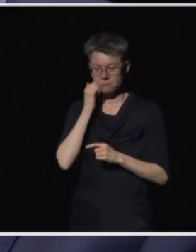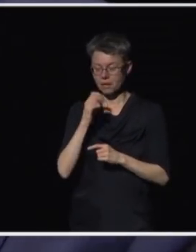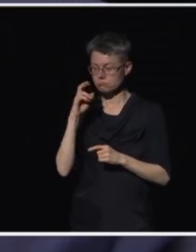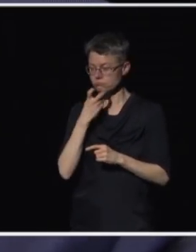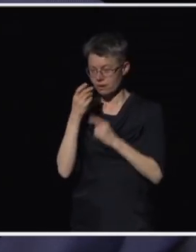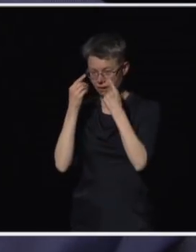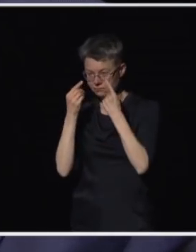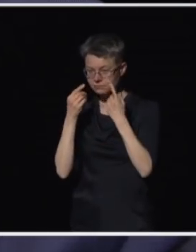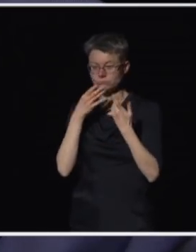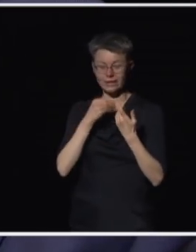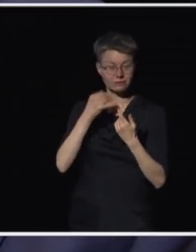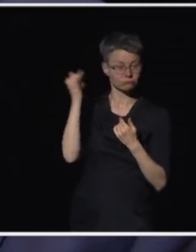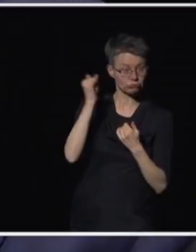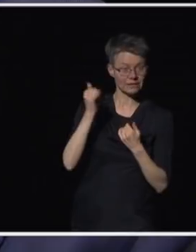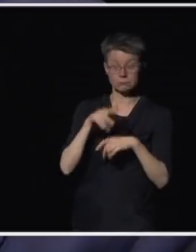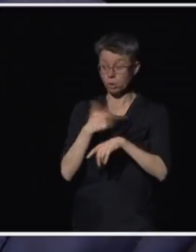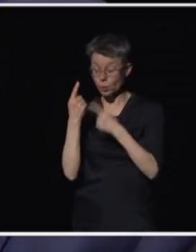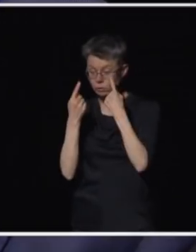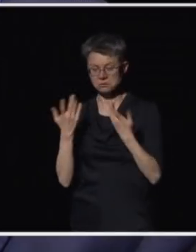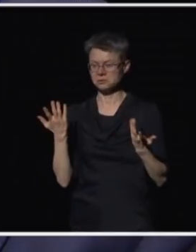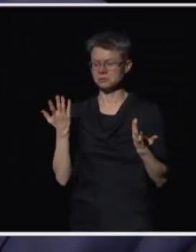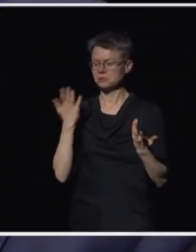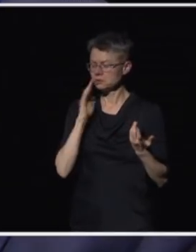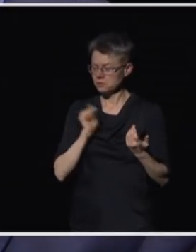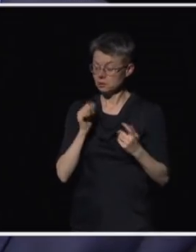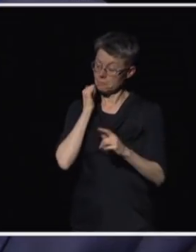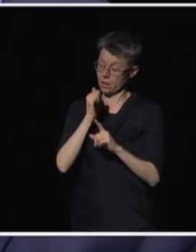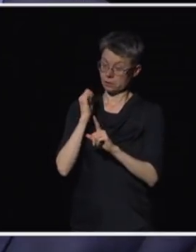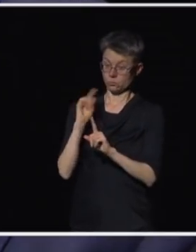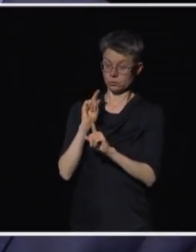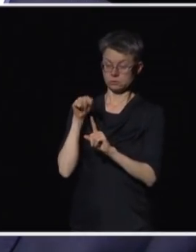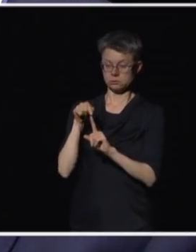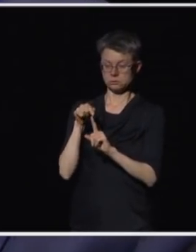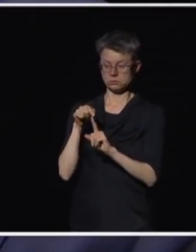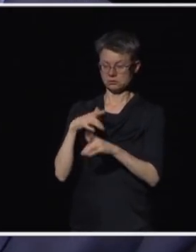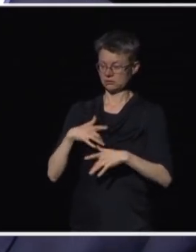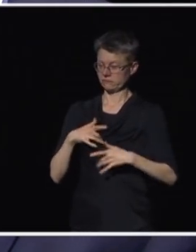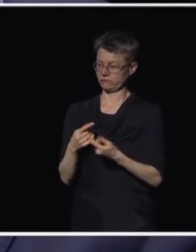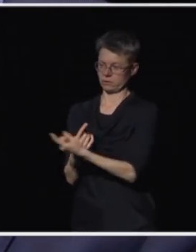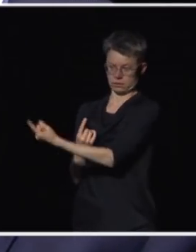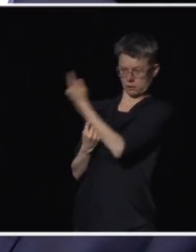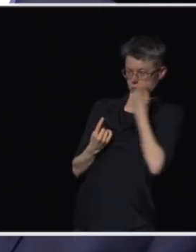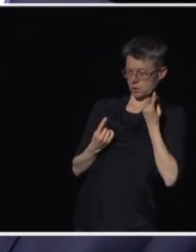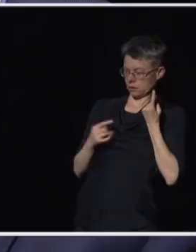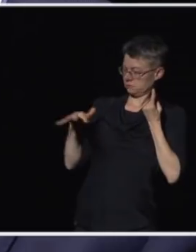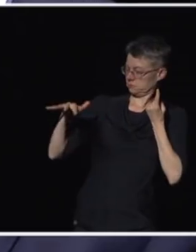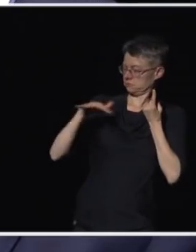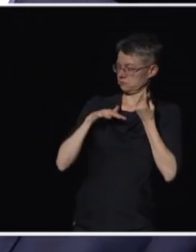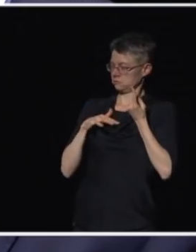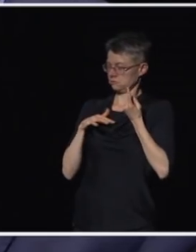with blue eyes, green eyes. It was about the experience of being alien, of being outside, of being a pariah, of being an untouchable.